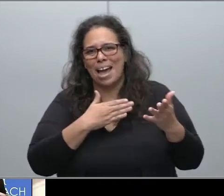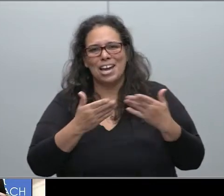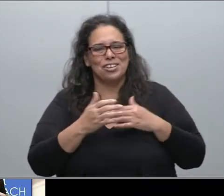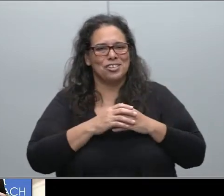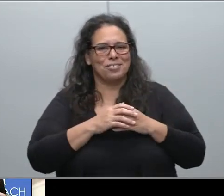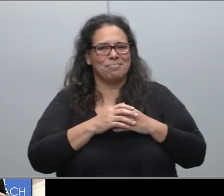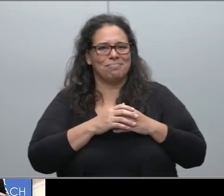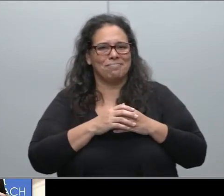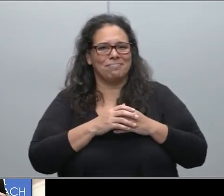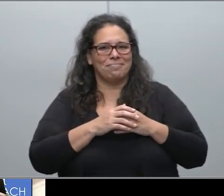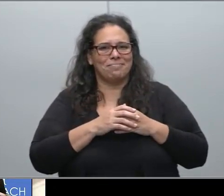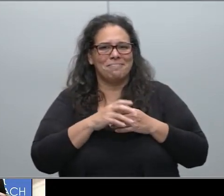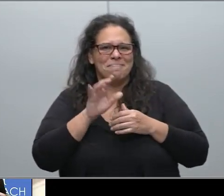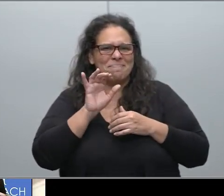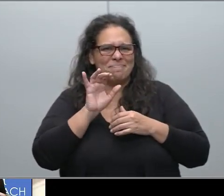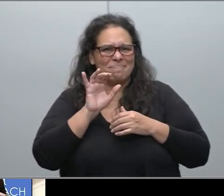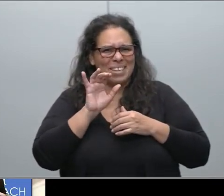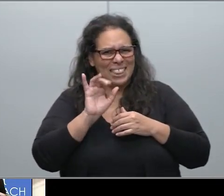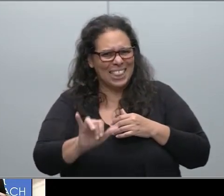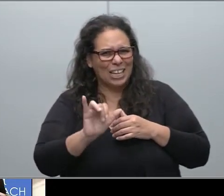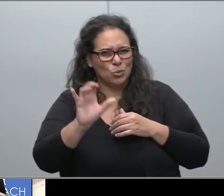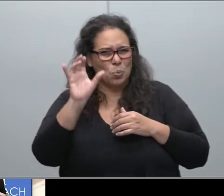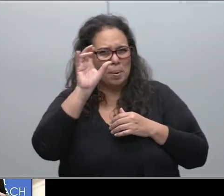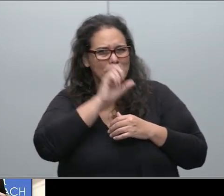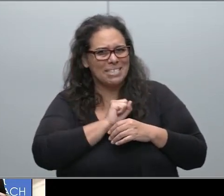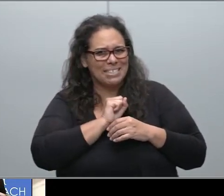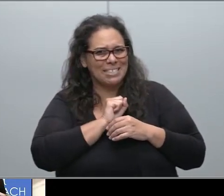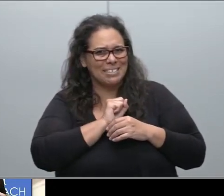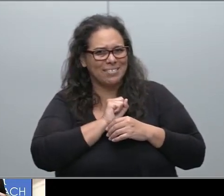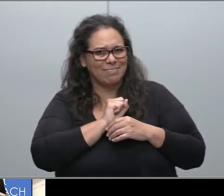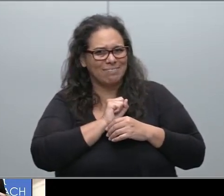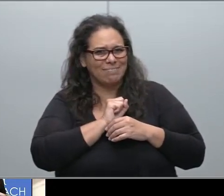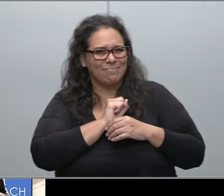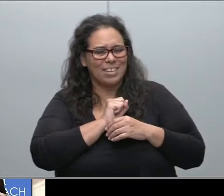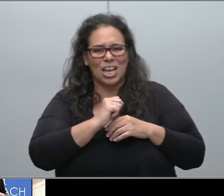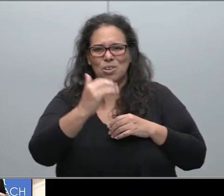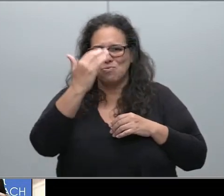that we do, and speak up and understand more